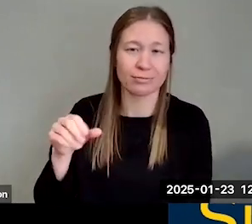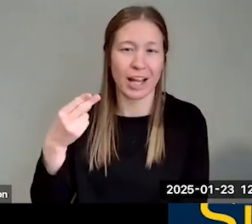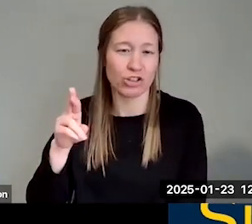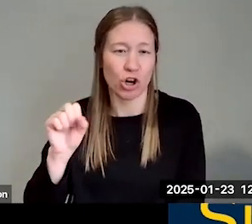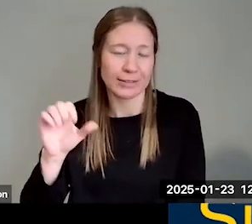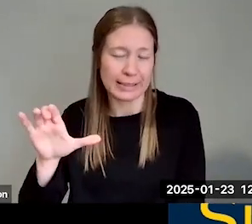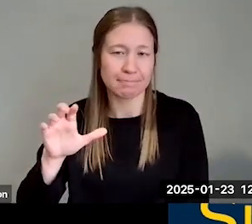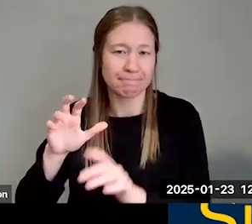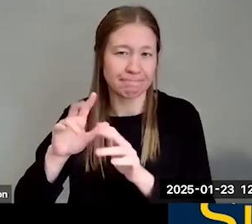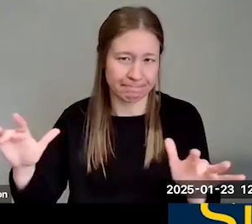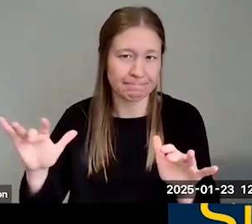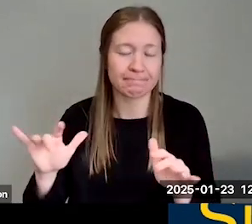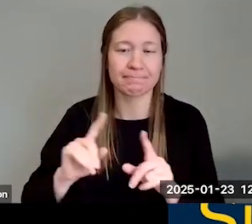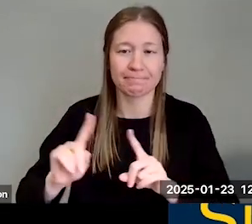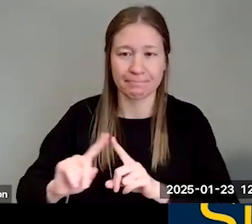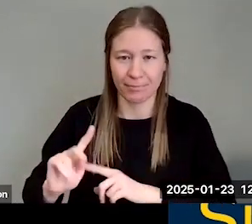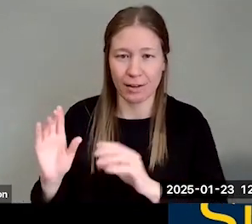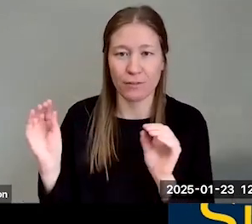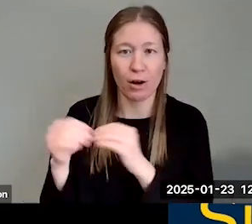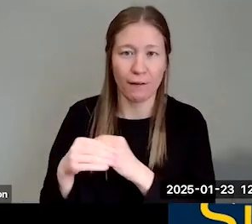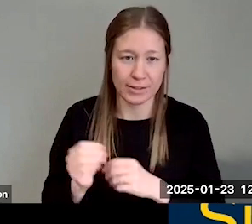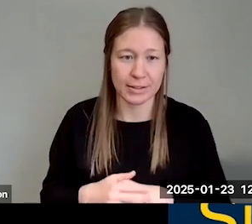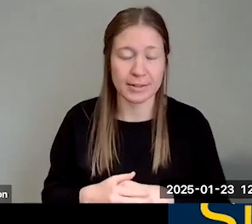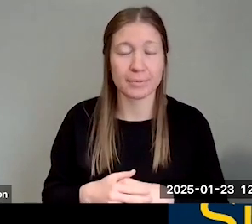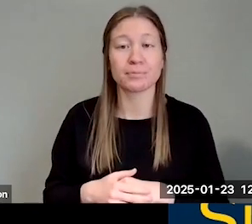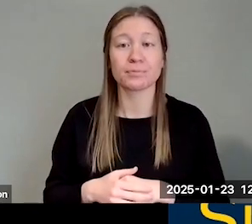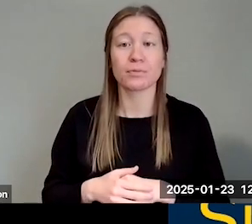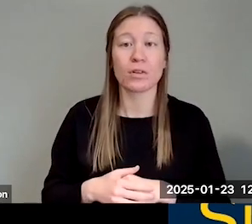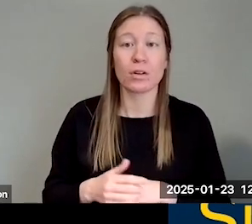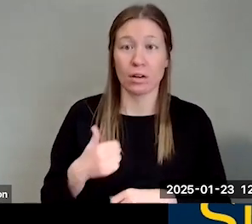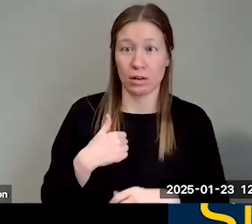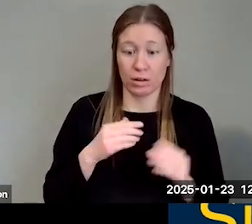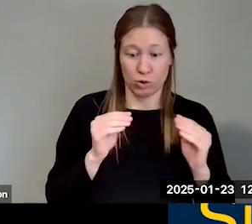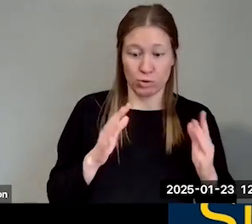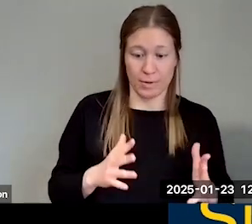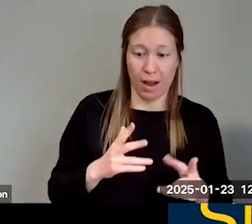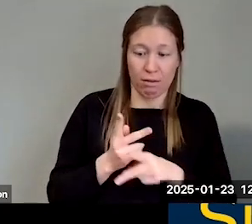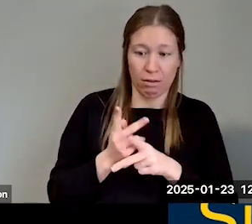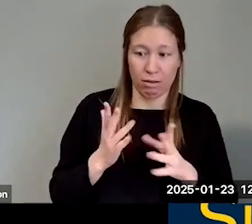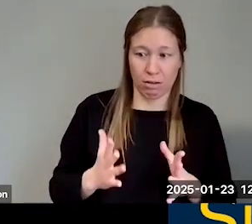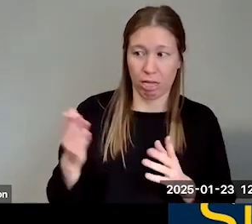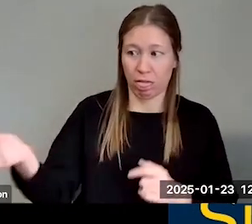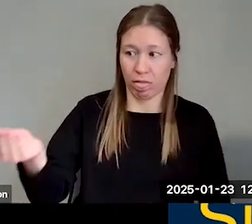If you are handed documentation as a supervisor/instructor, hand that in documentation right back